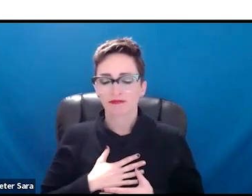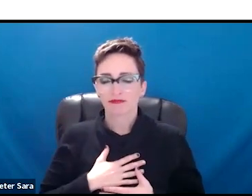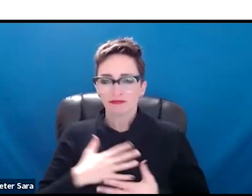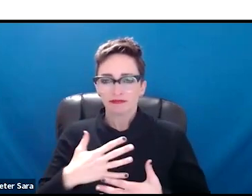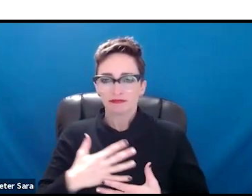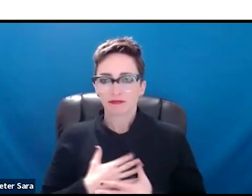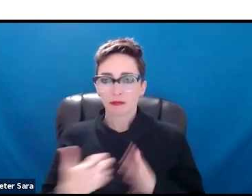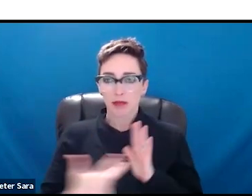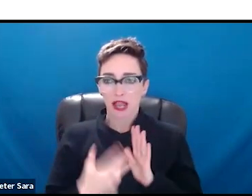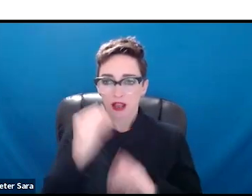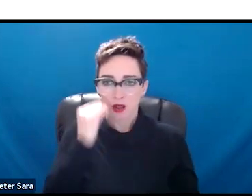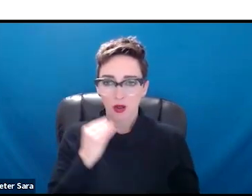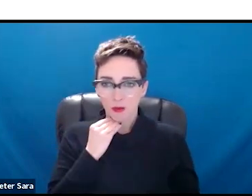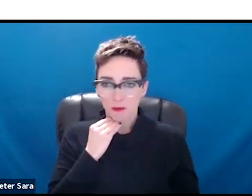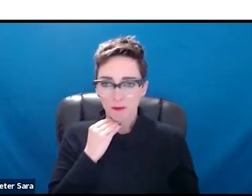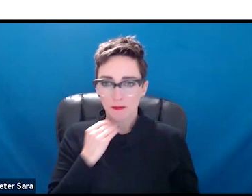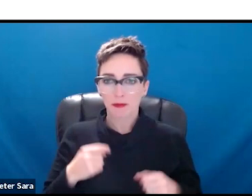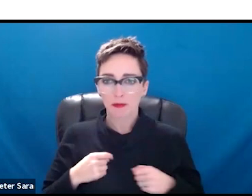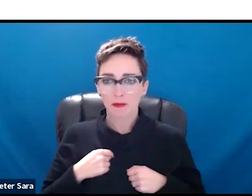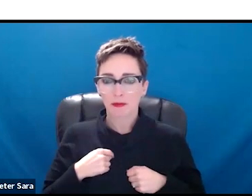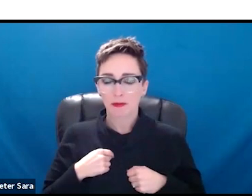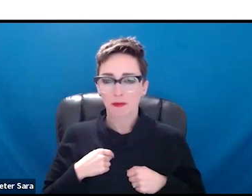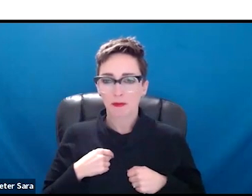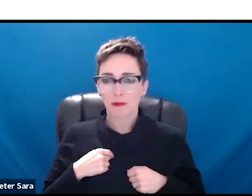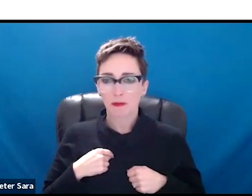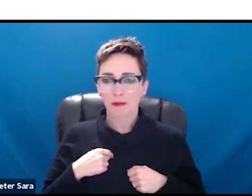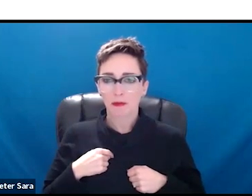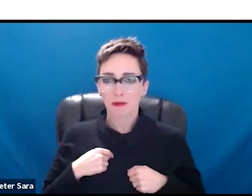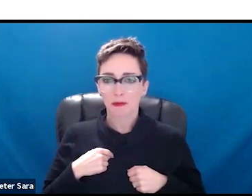and laid on the couch with its weight on top of me.